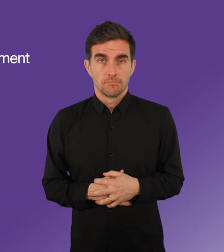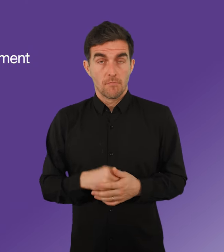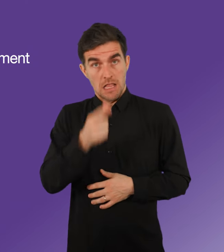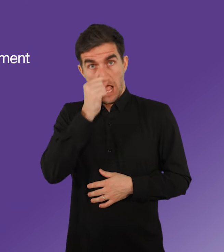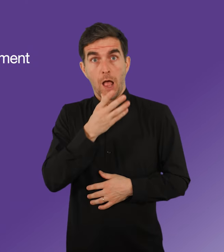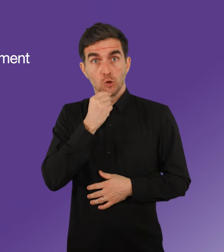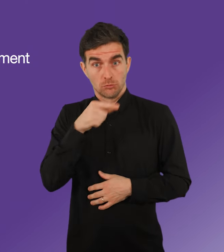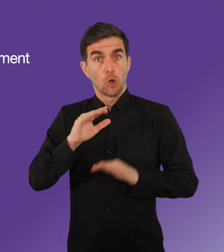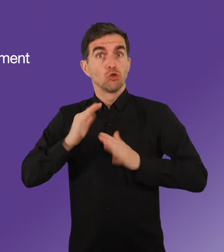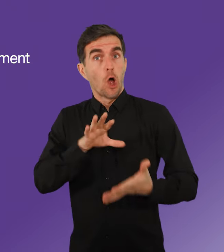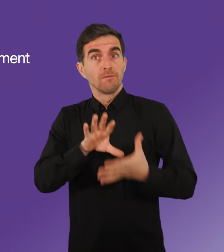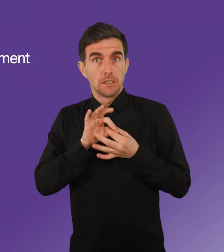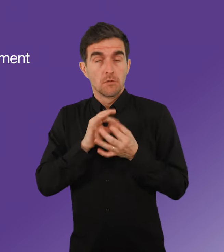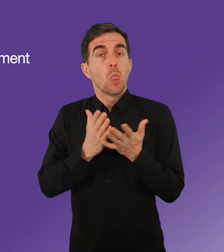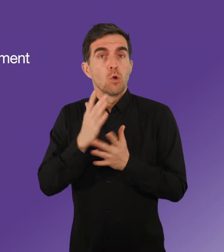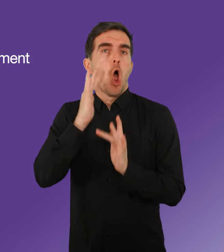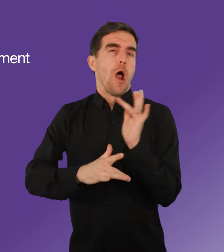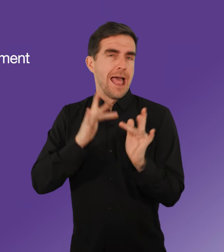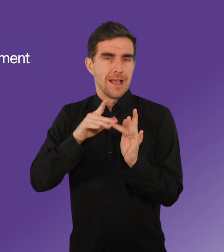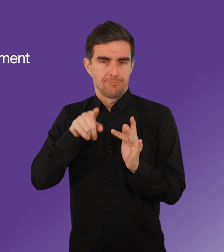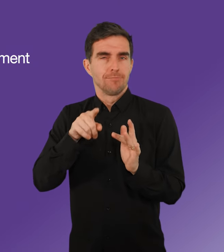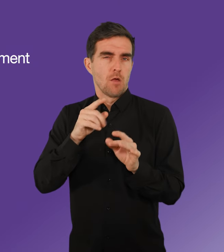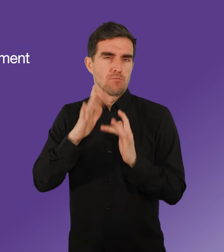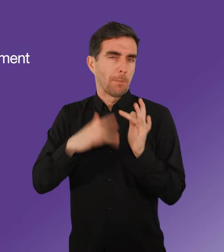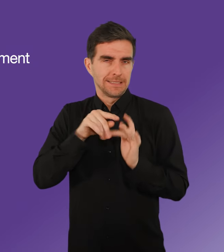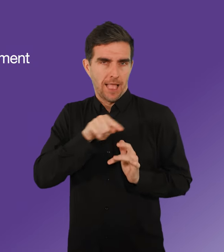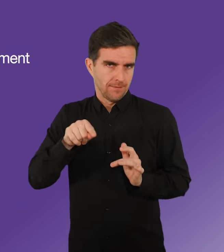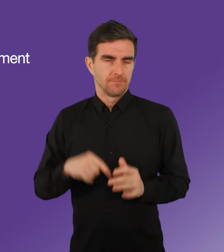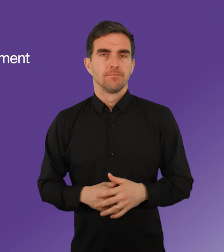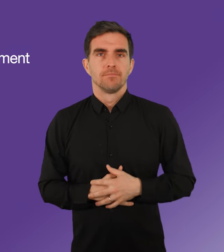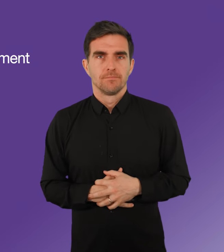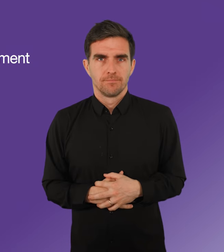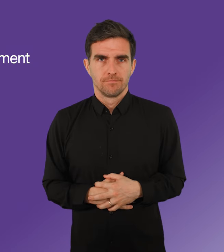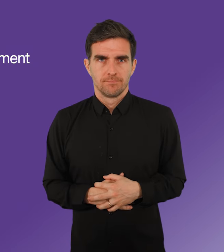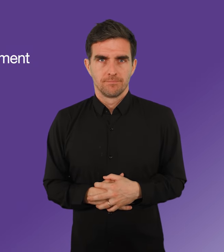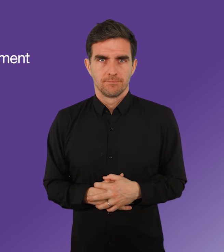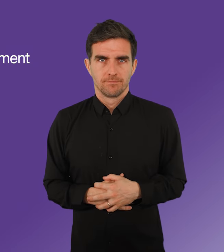You can use the service online via www.gov.uk